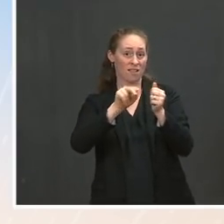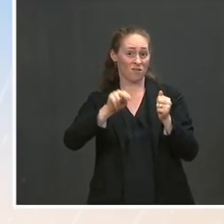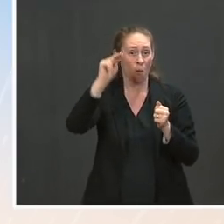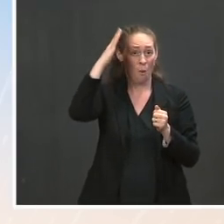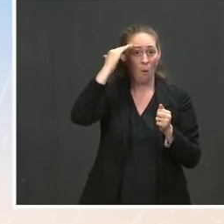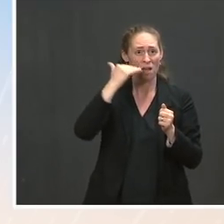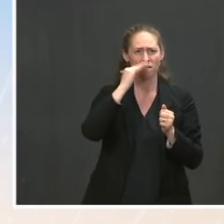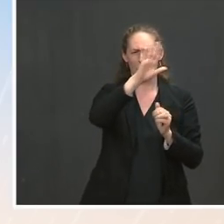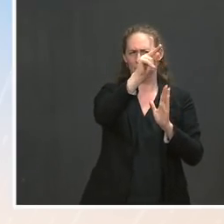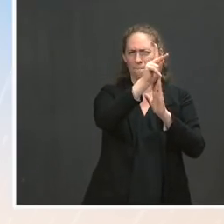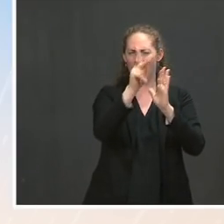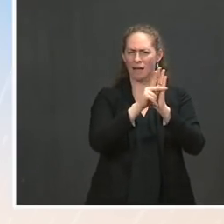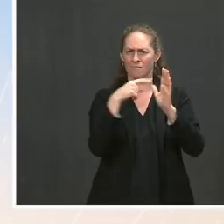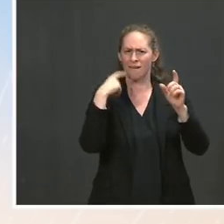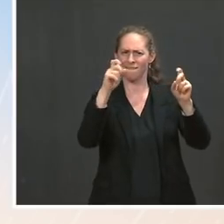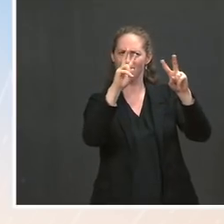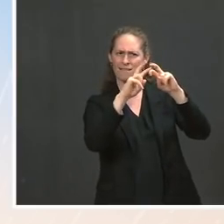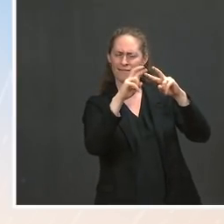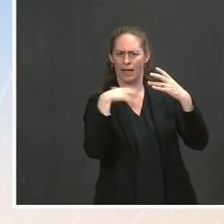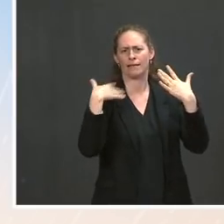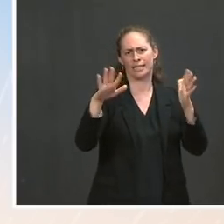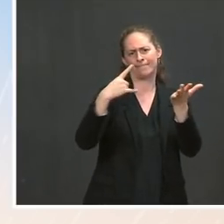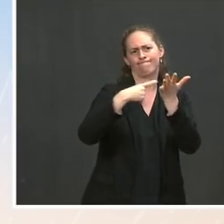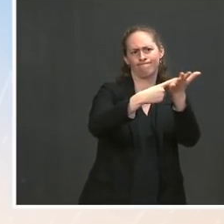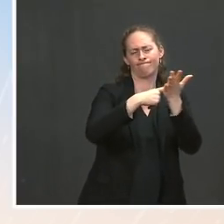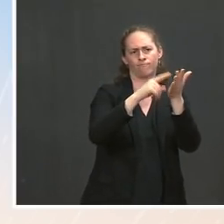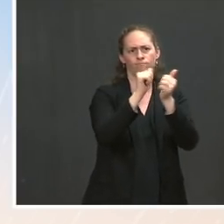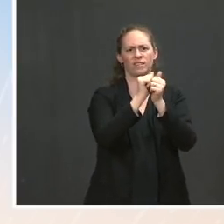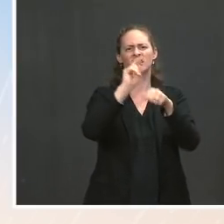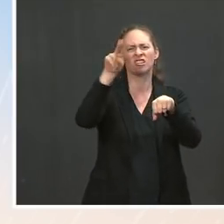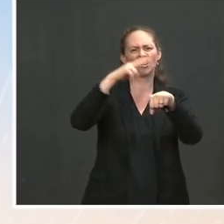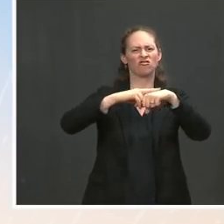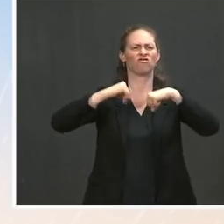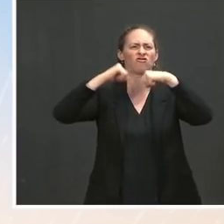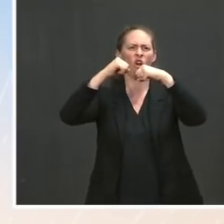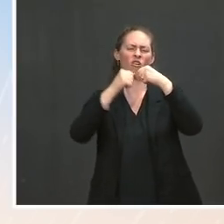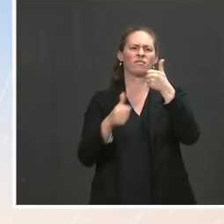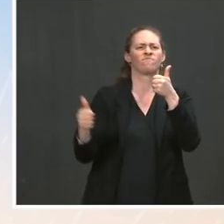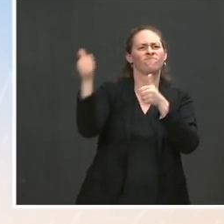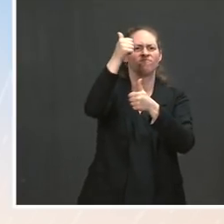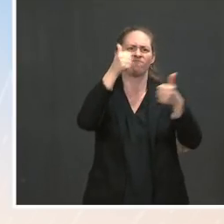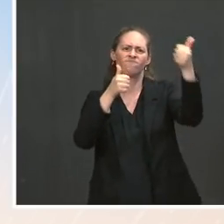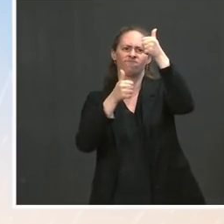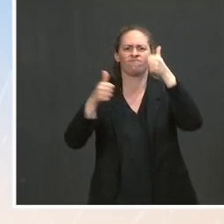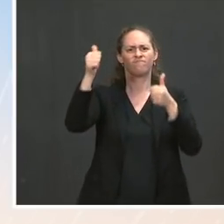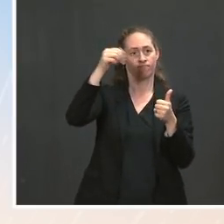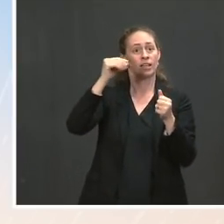with national security advisors of South Korea and Japan at our trilateral dialogue coming up next week.